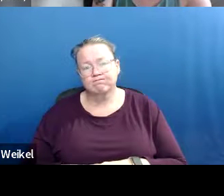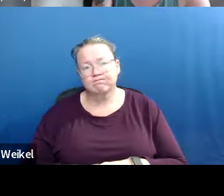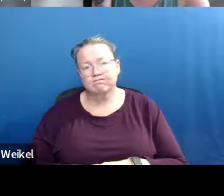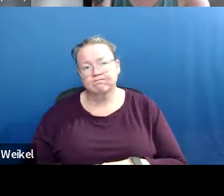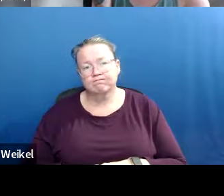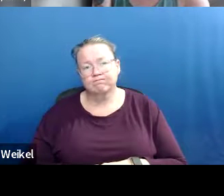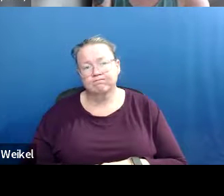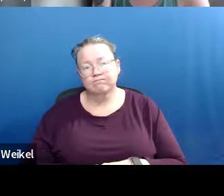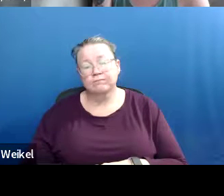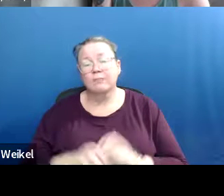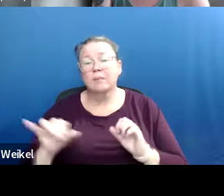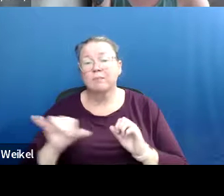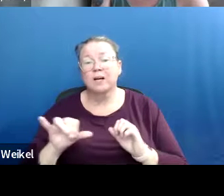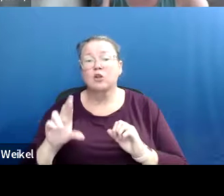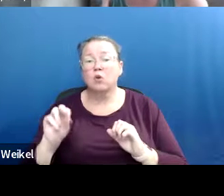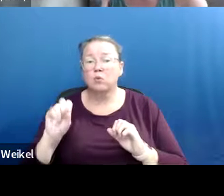Harm (He/Him): but, like Rosie was saying.